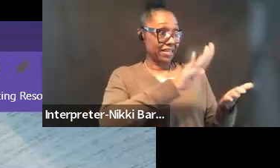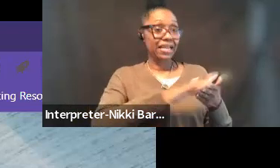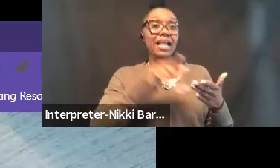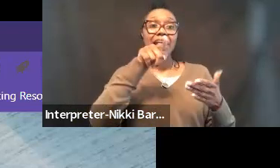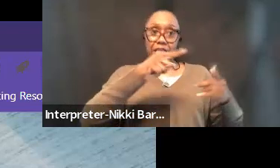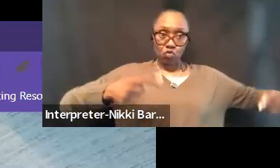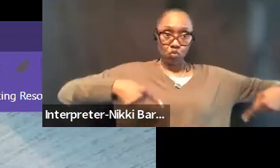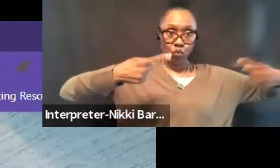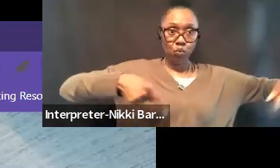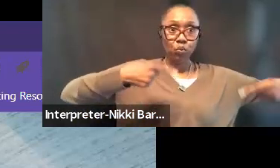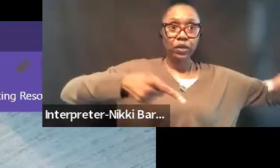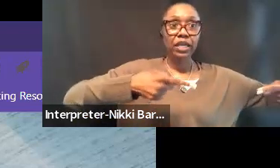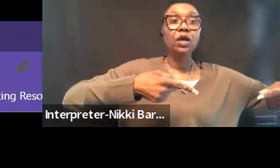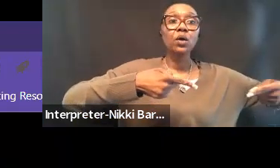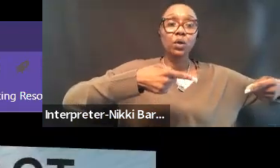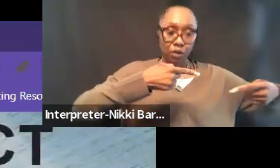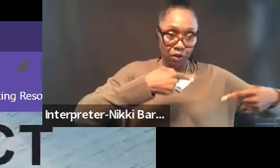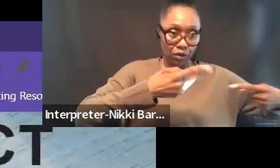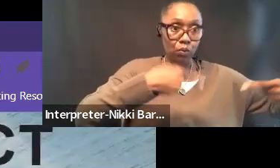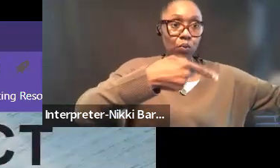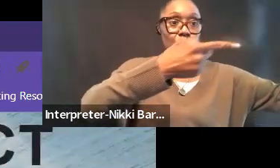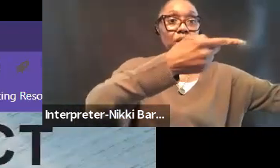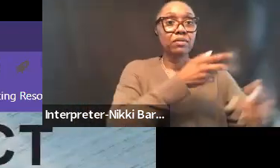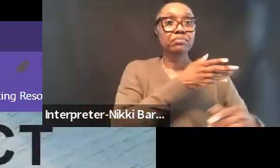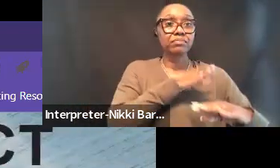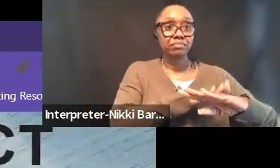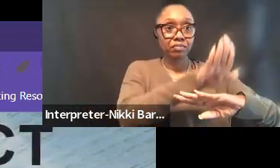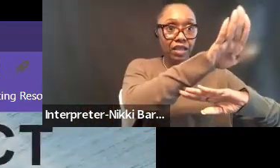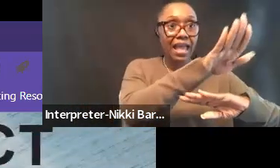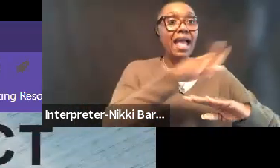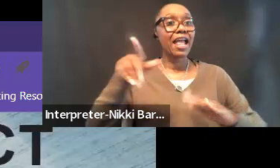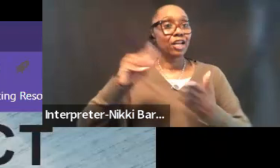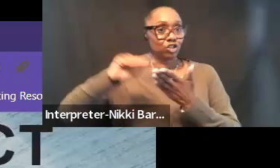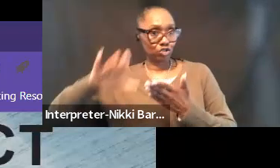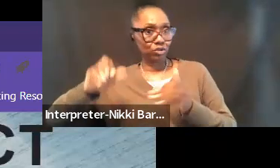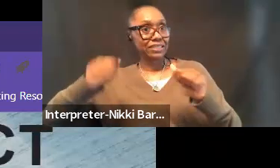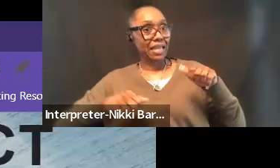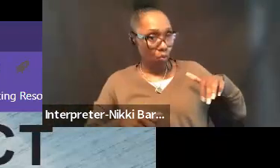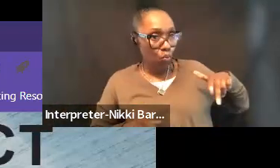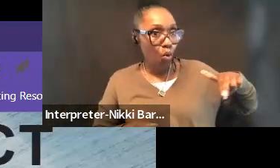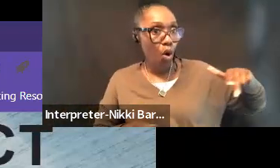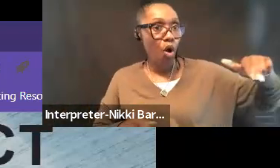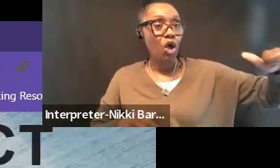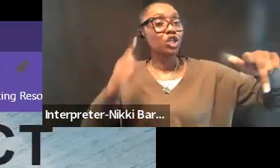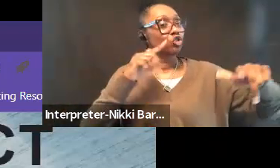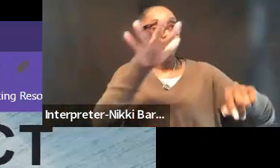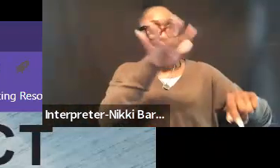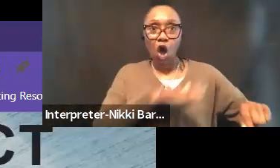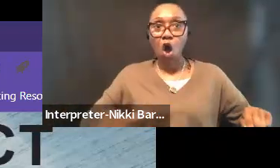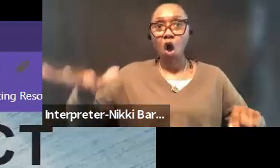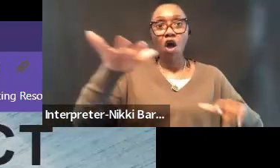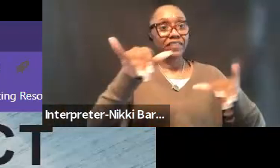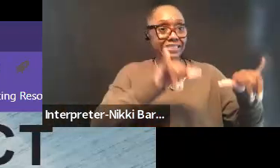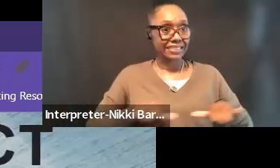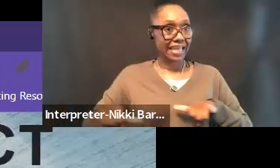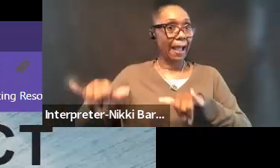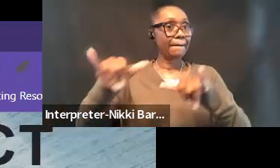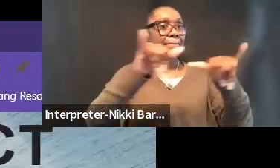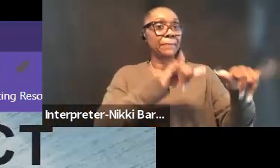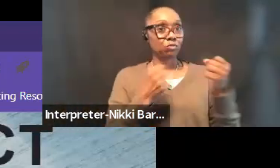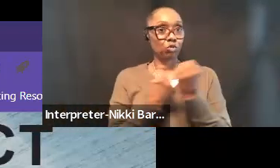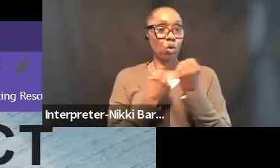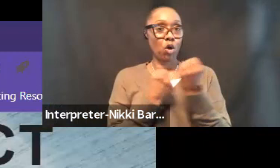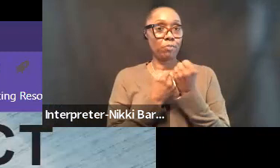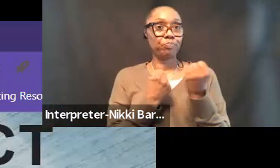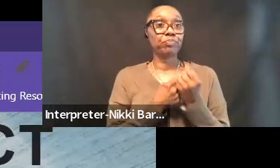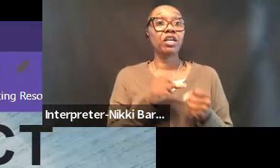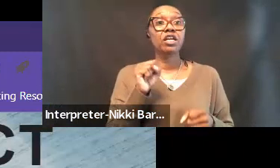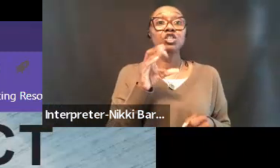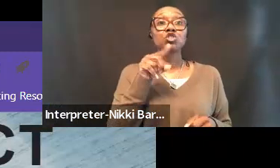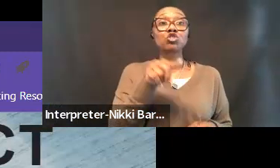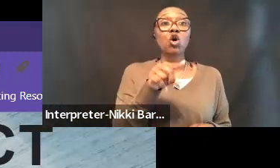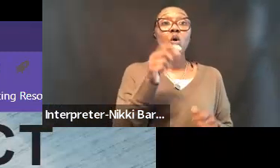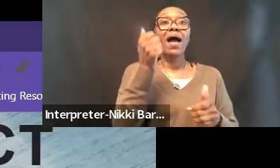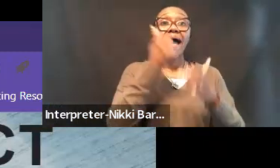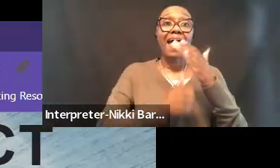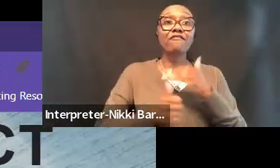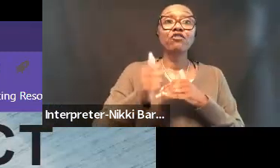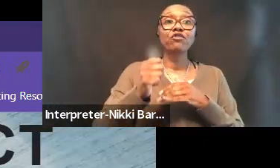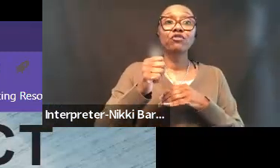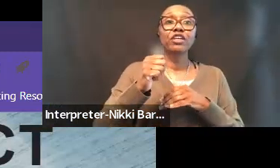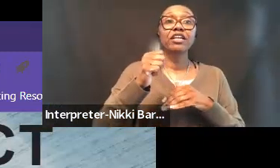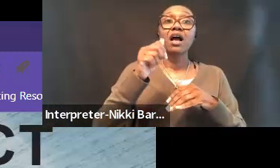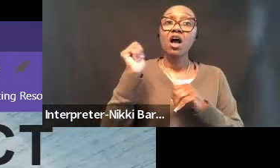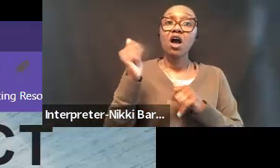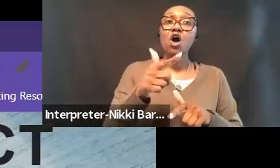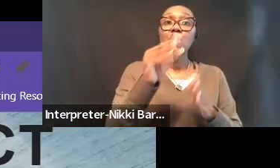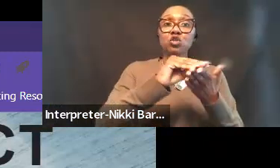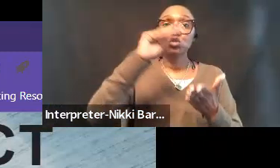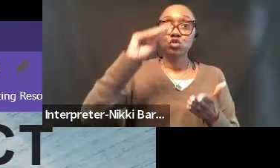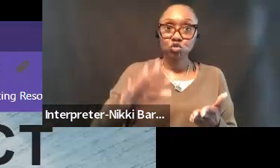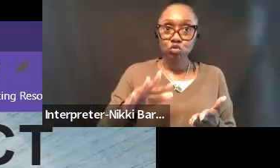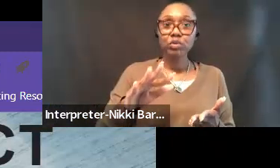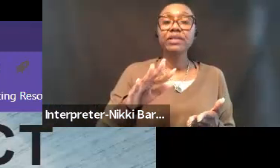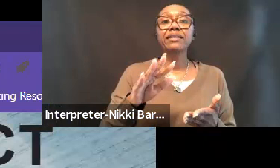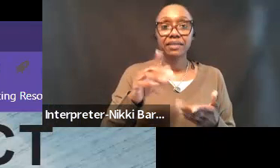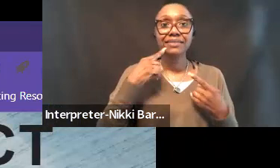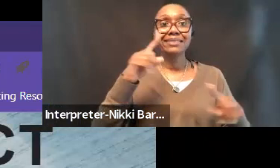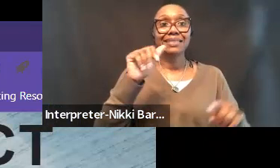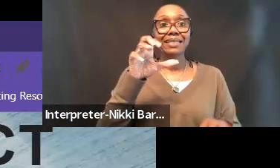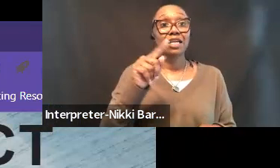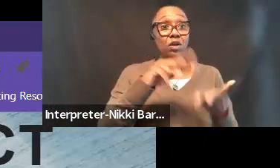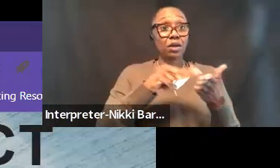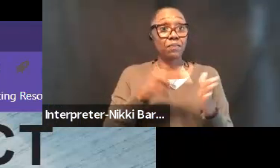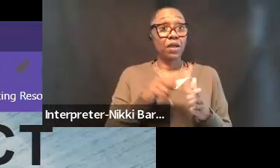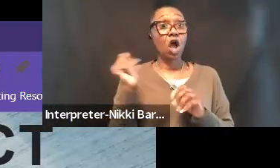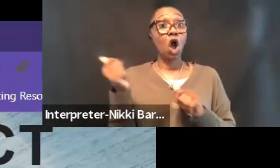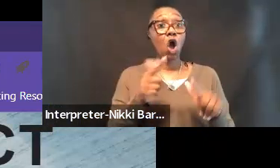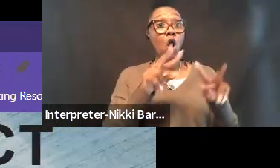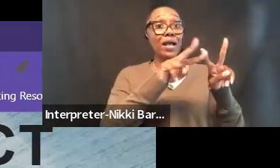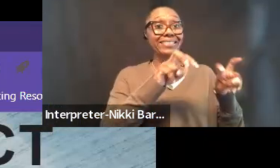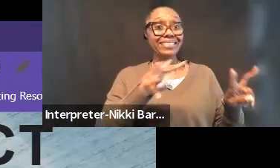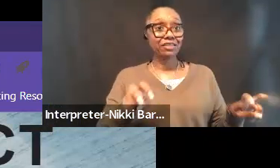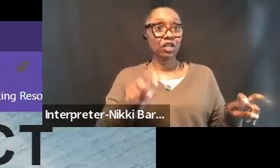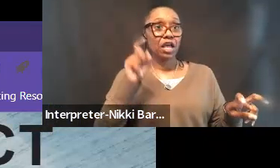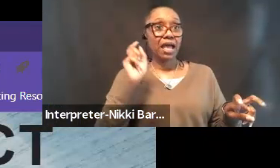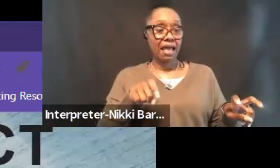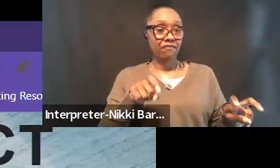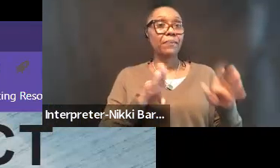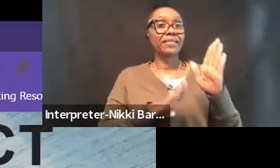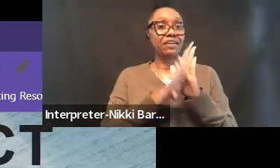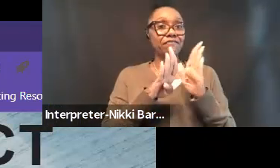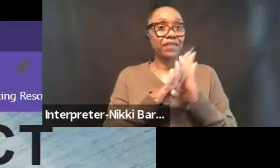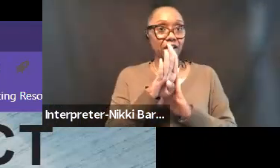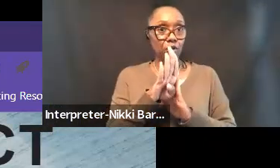Okay, so just looking at universal design for learning. And so every student succeeds act. Is an act that was passed that and it basically what it states is that all assessments must be developed to the extent practical.